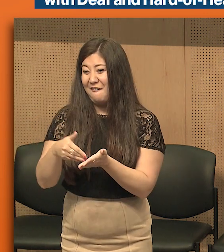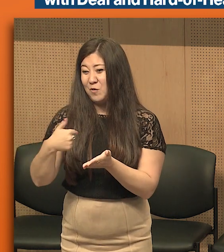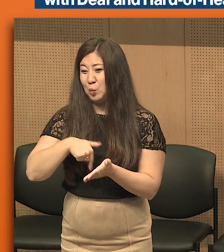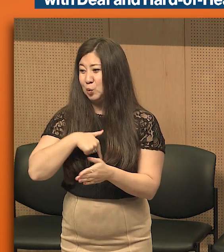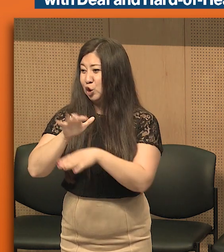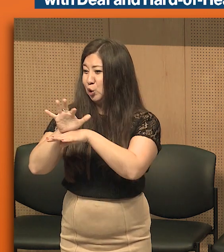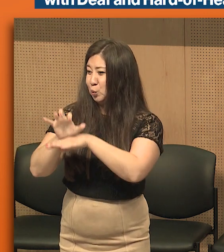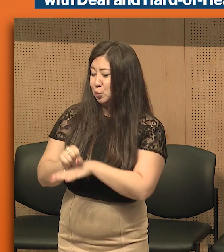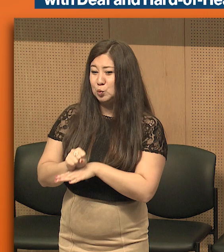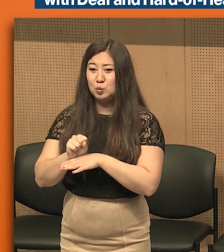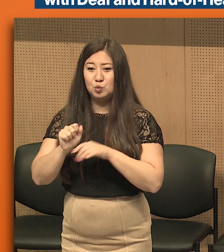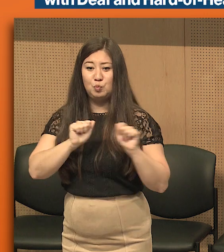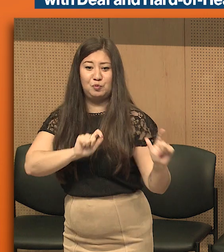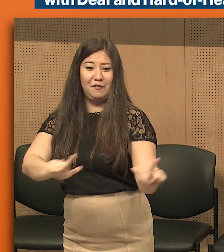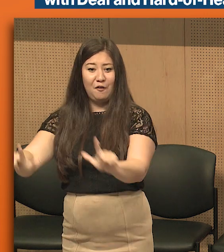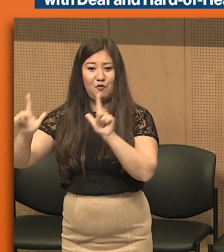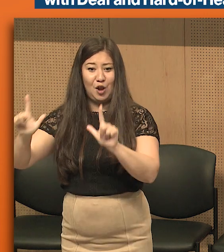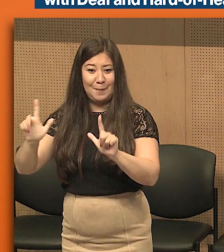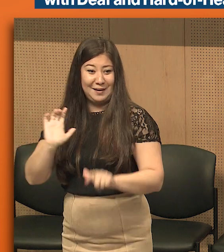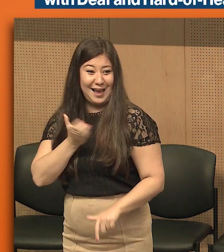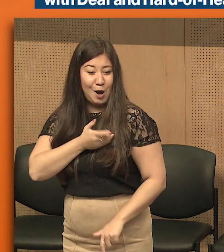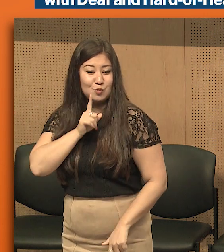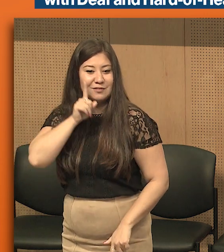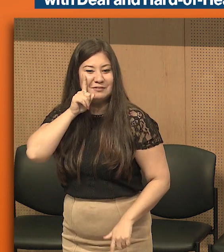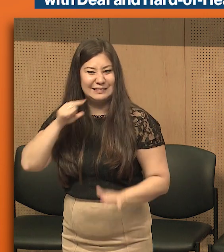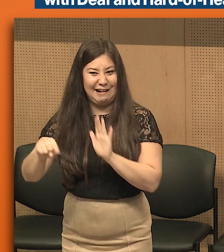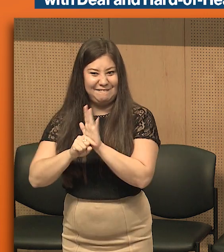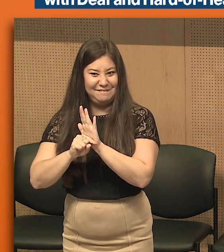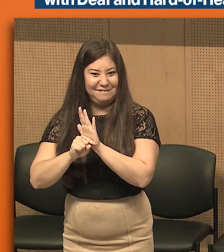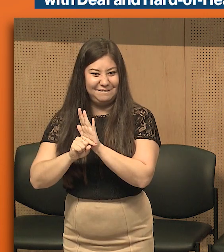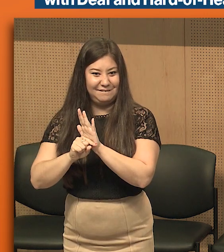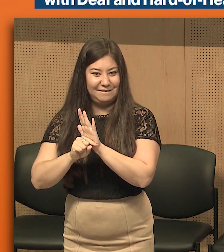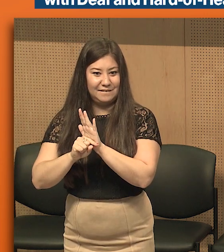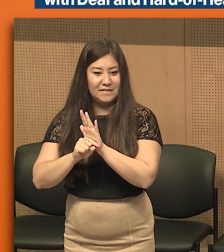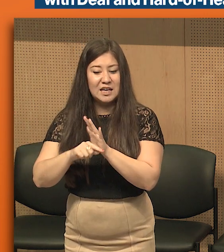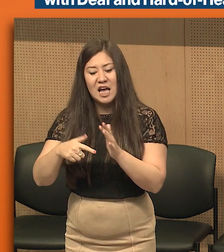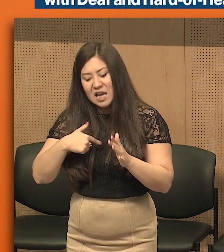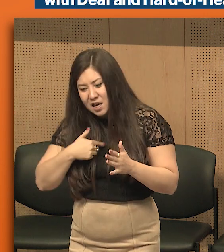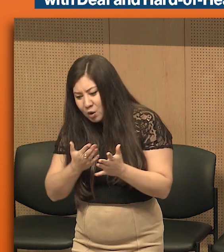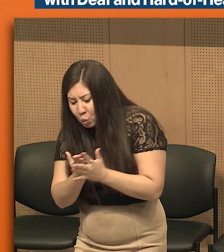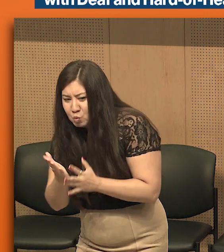We are used to the way that we frame our Deafness,